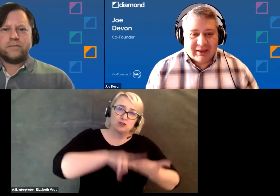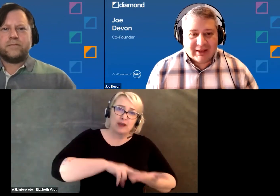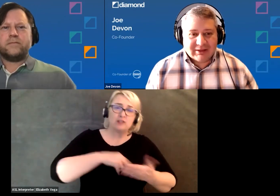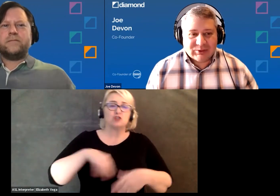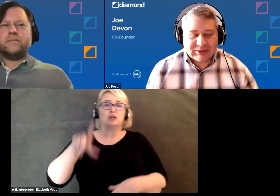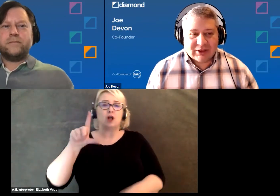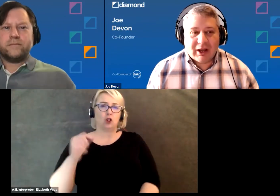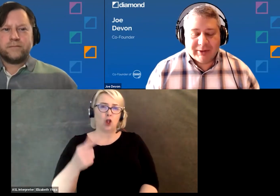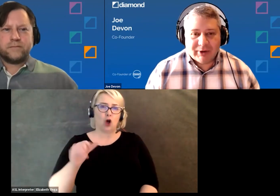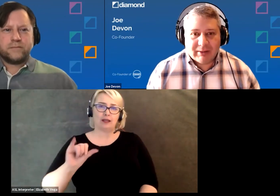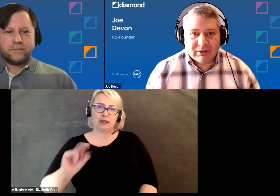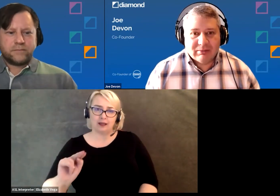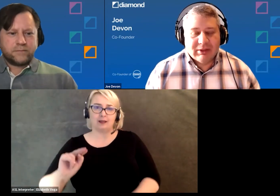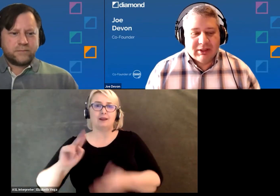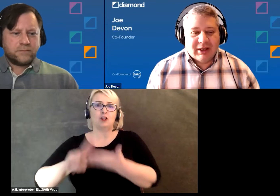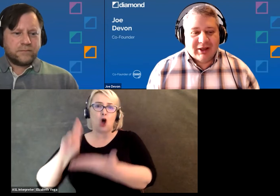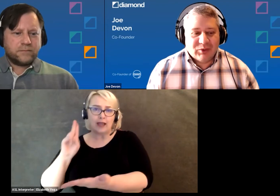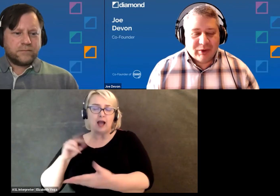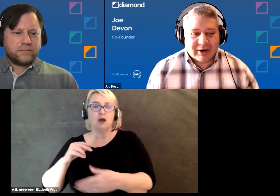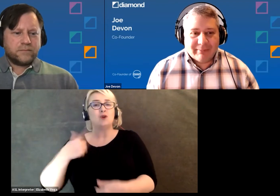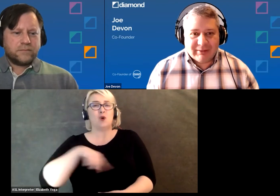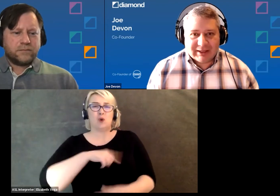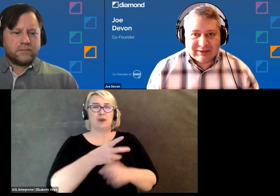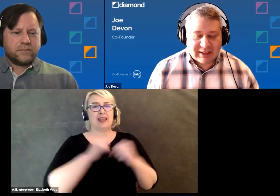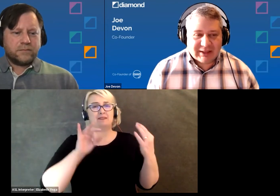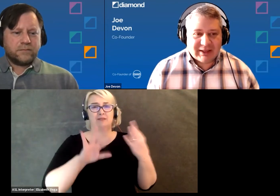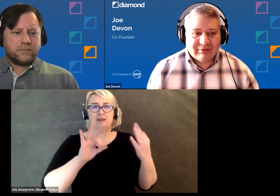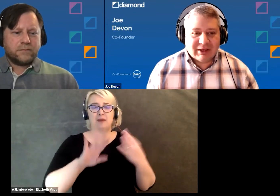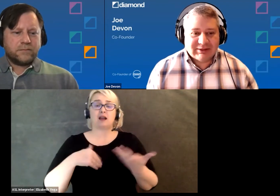that this was a common problem where a company might say they've done some